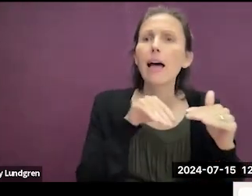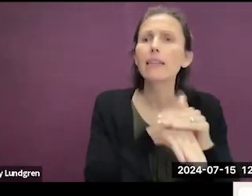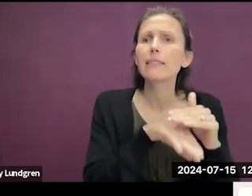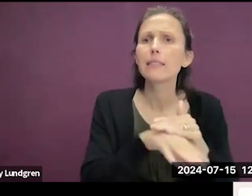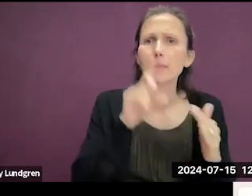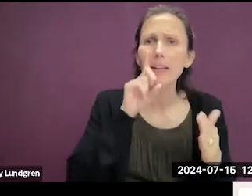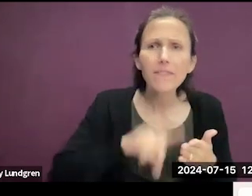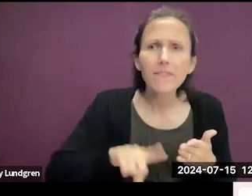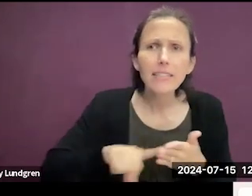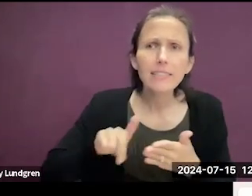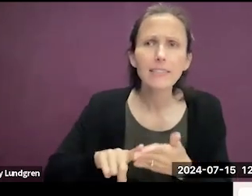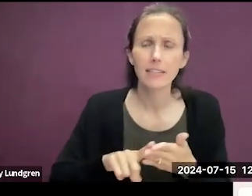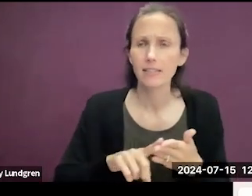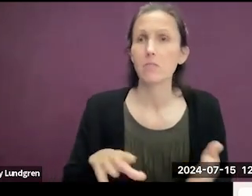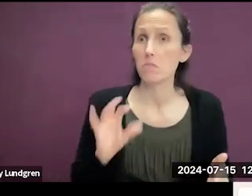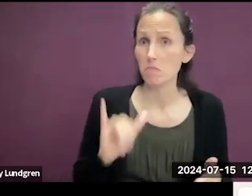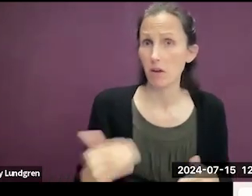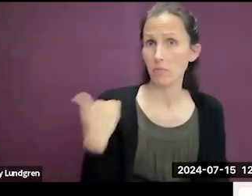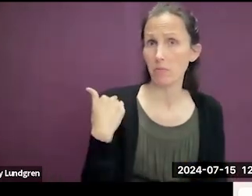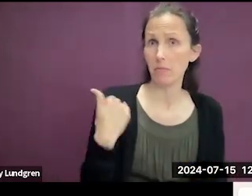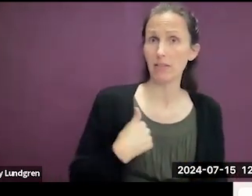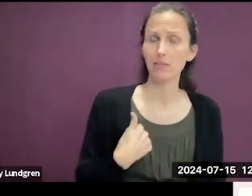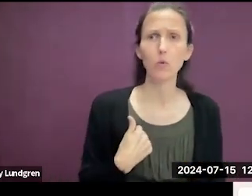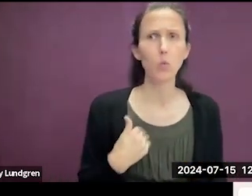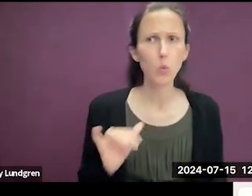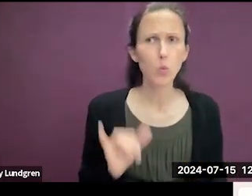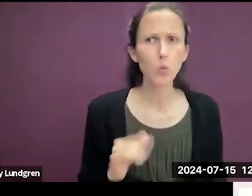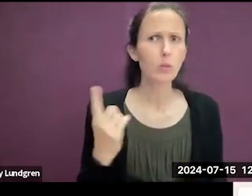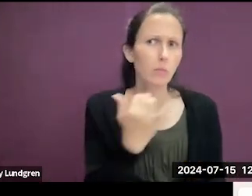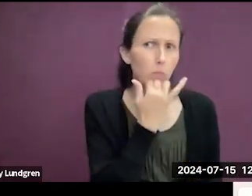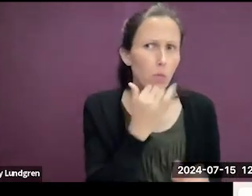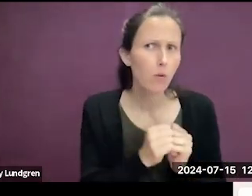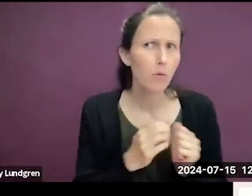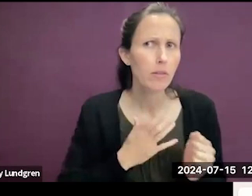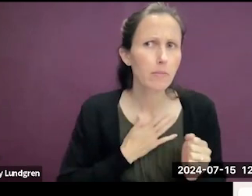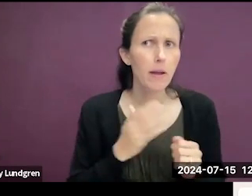which it's reminding me that I have an issue somewhere in my presentation that I need to address.